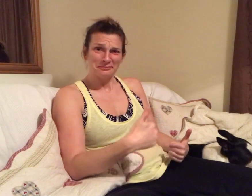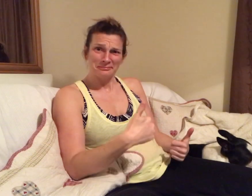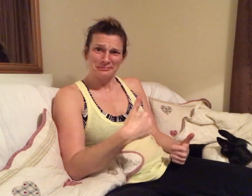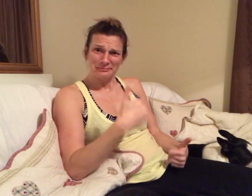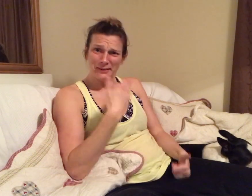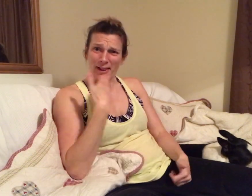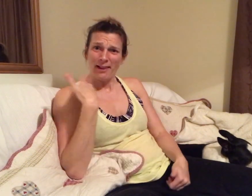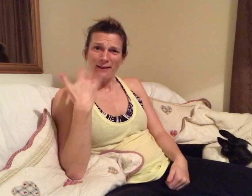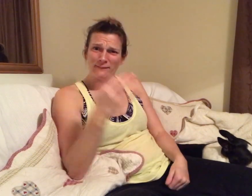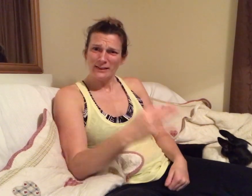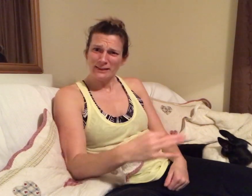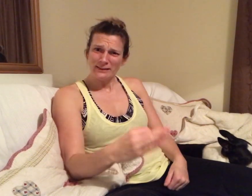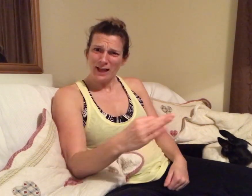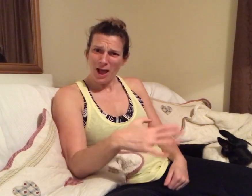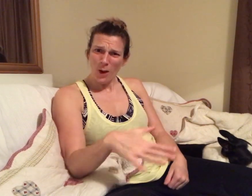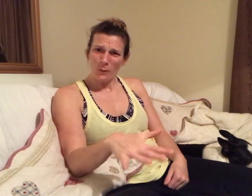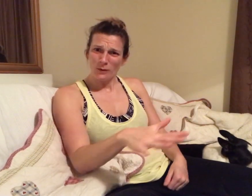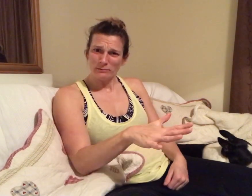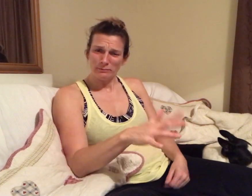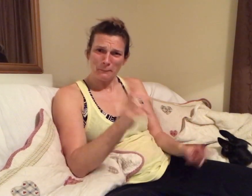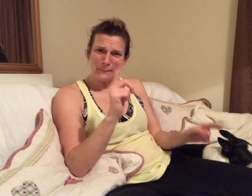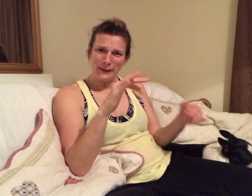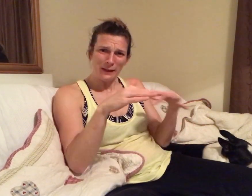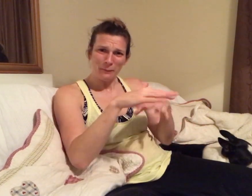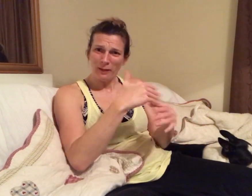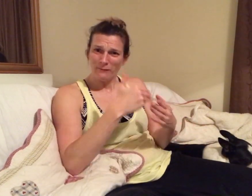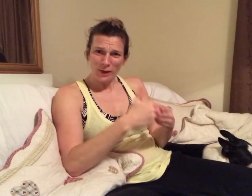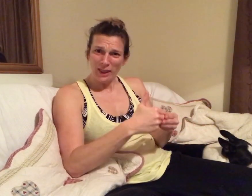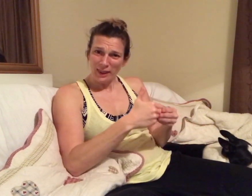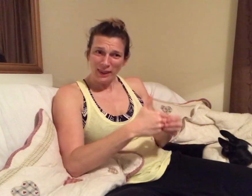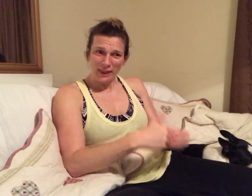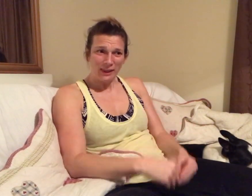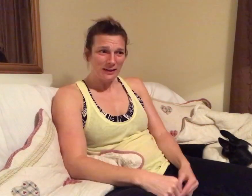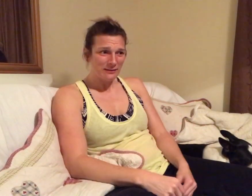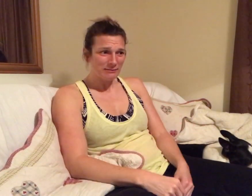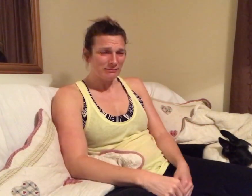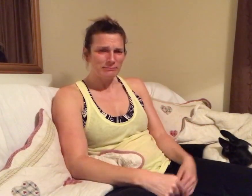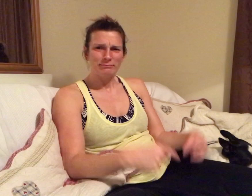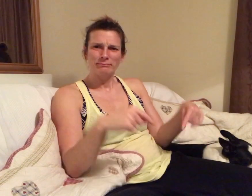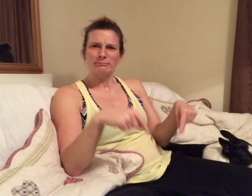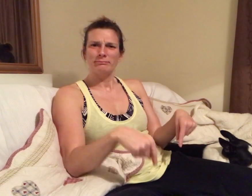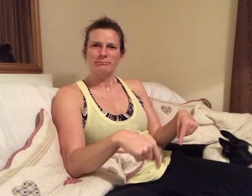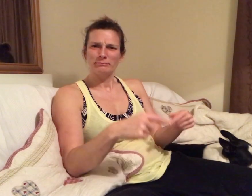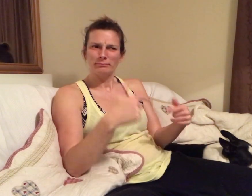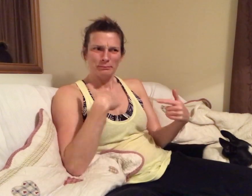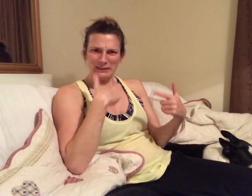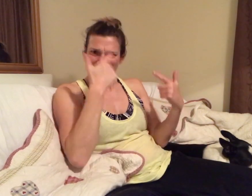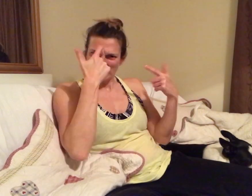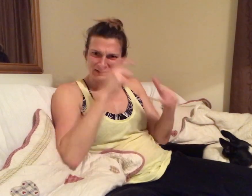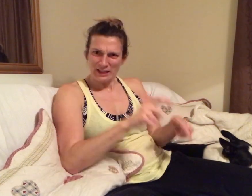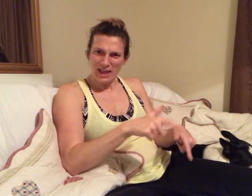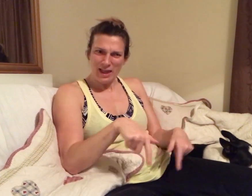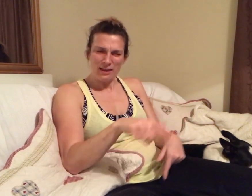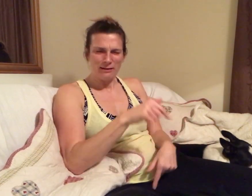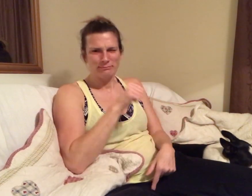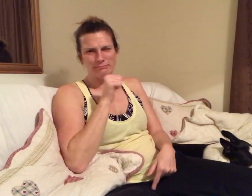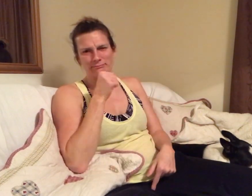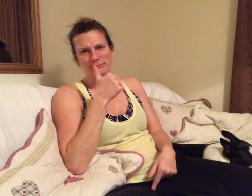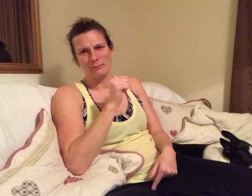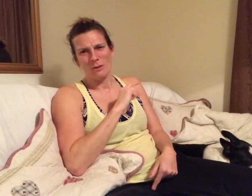It's a lovely town, and the people around here are friendly... The accommodation I am staying at, is really nice